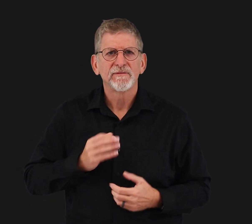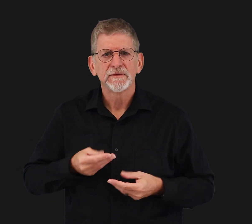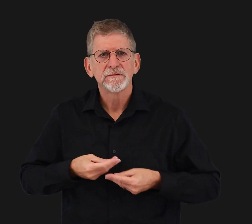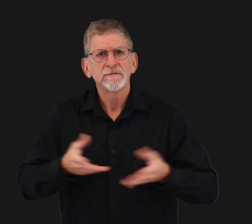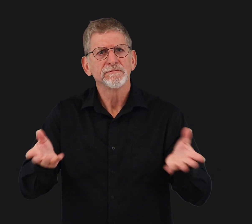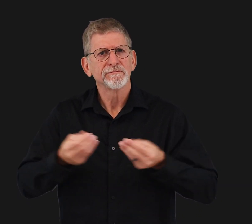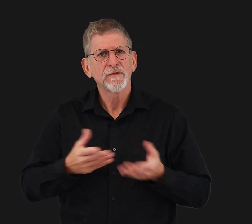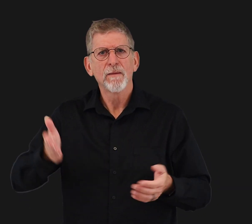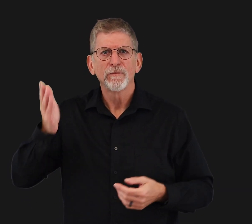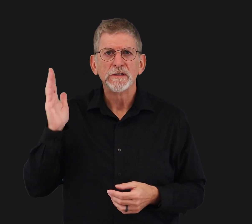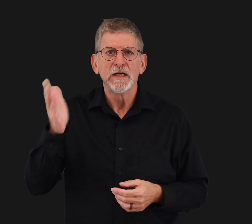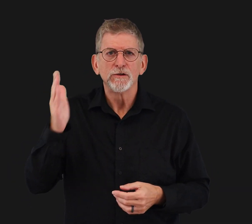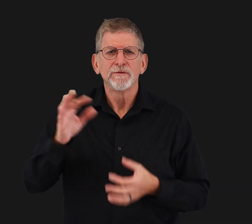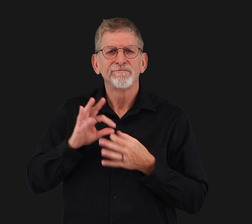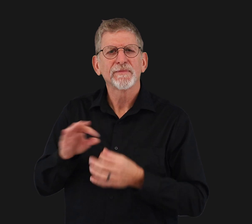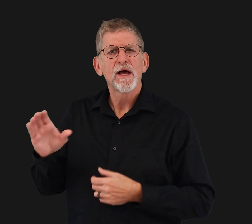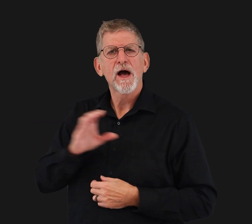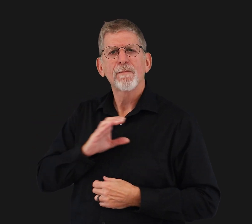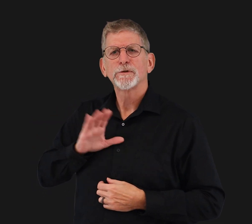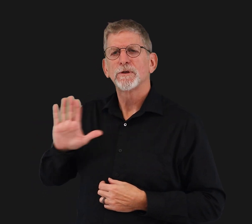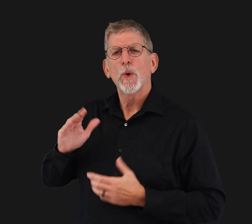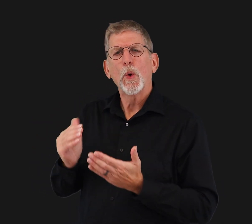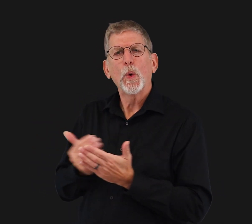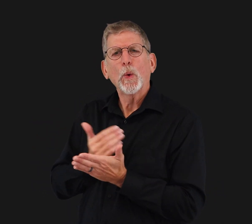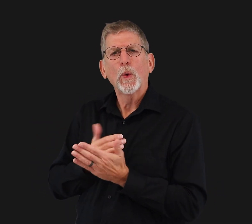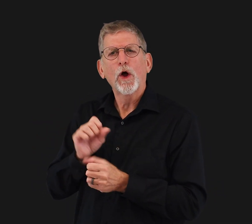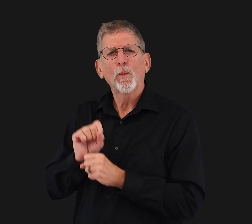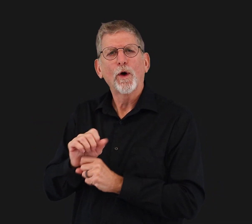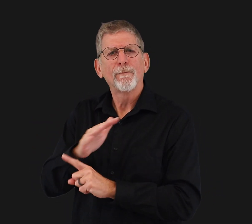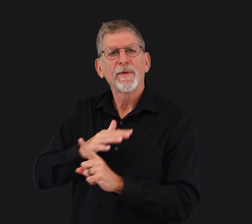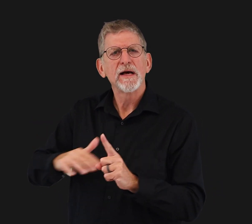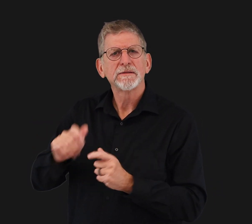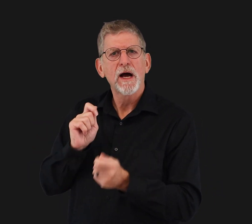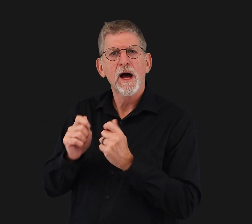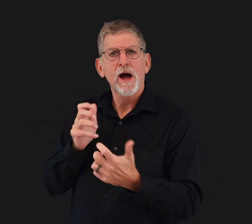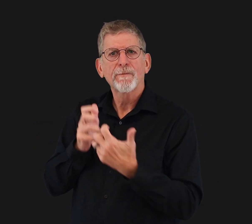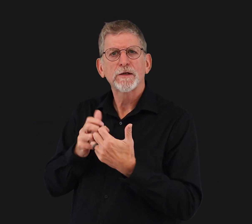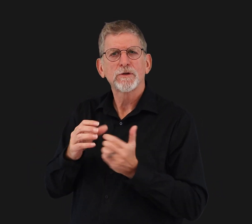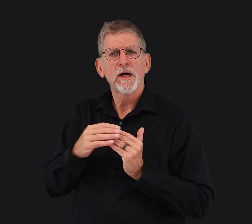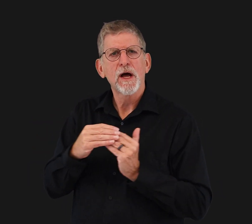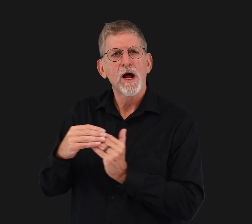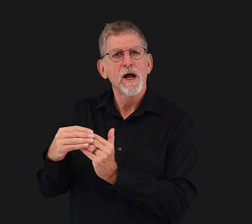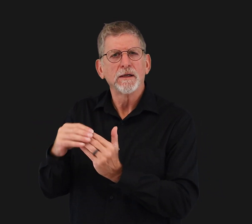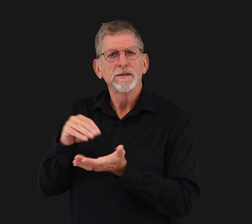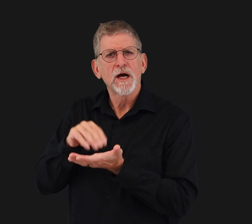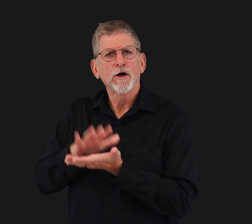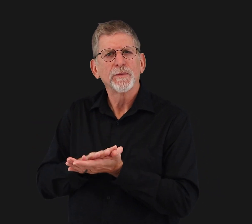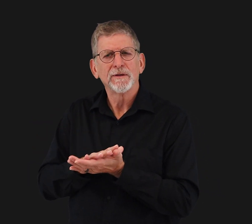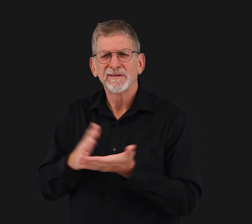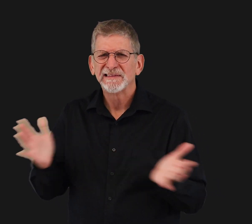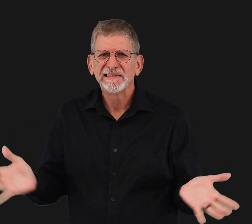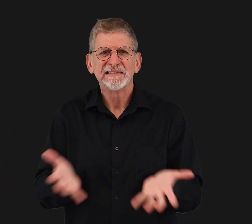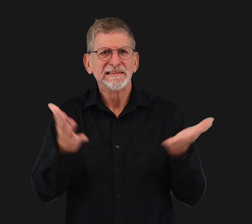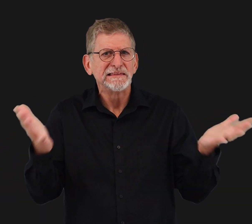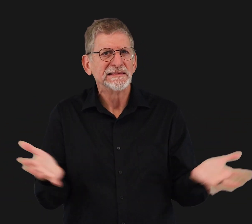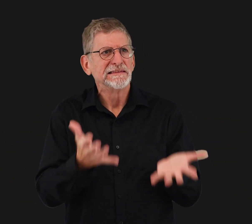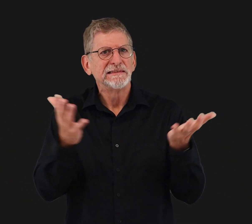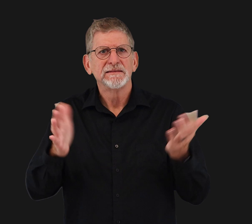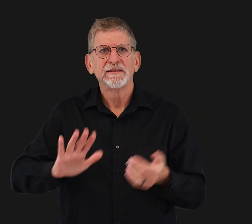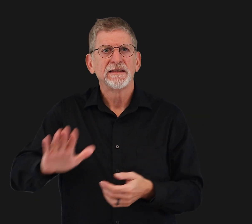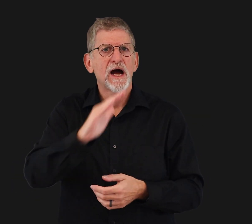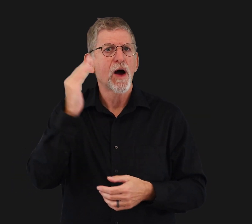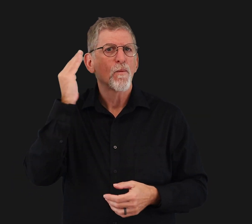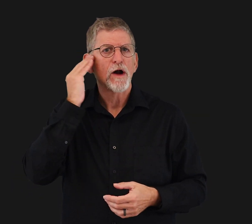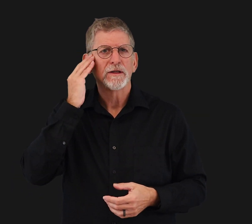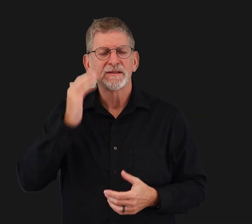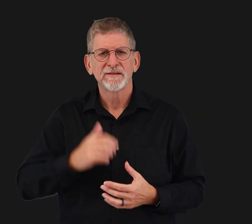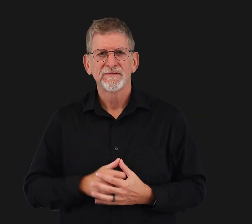delivering presentations on the Commission’s new workplace accommodation guidance documents to raise awareness.